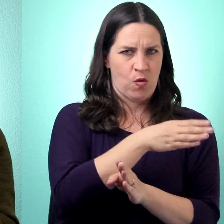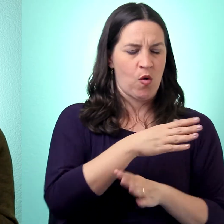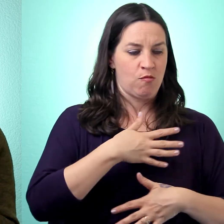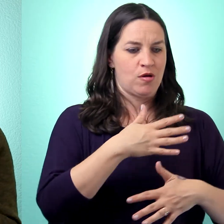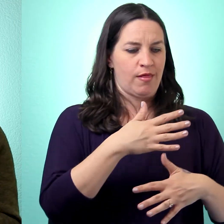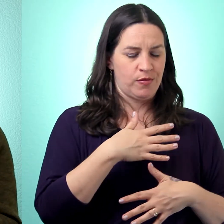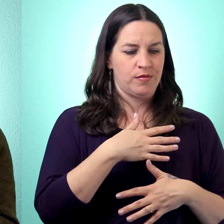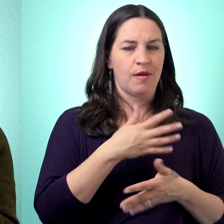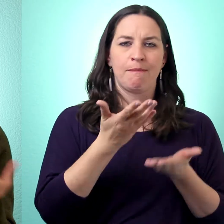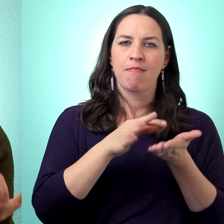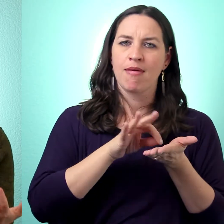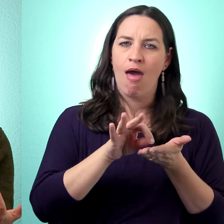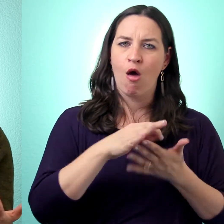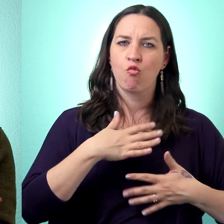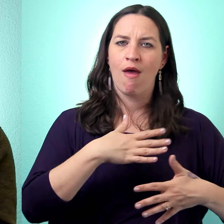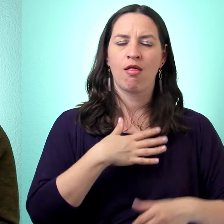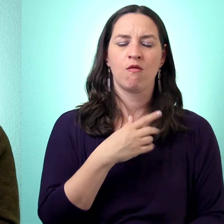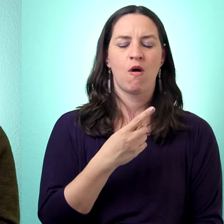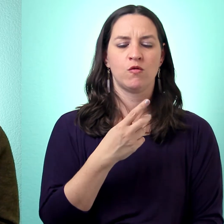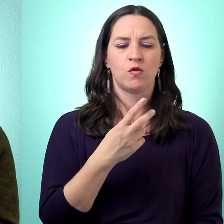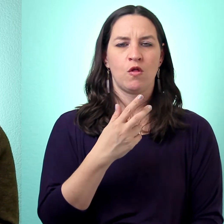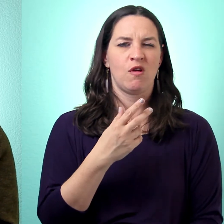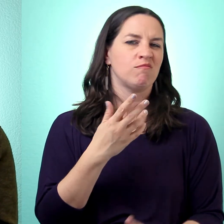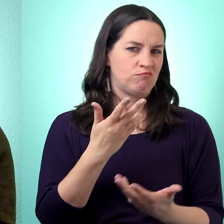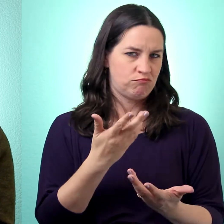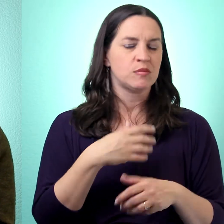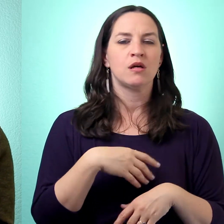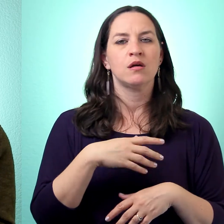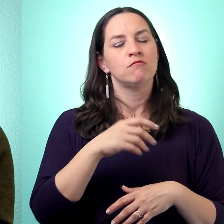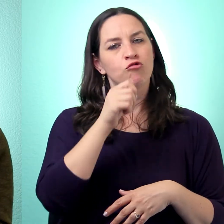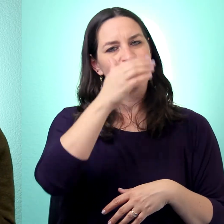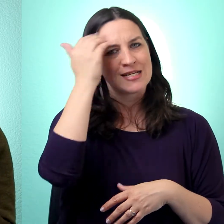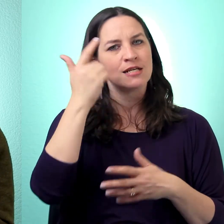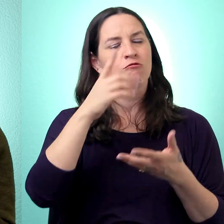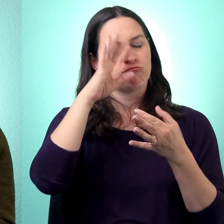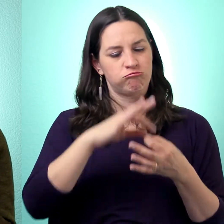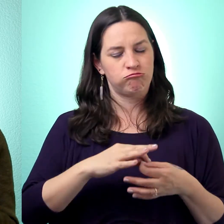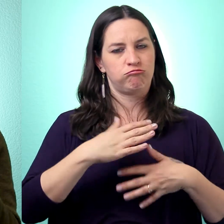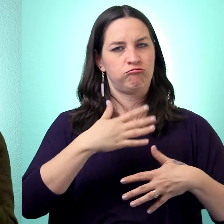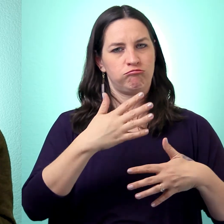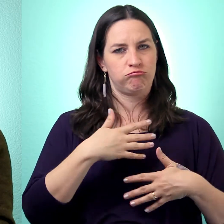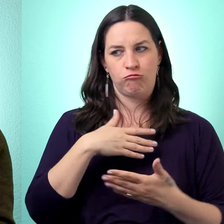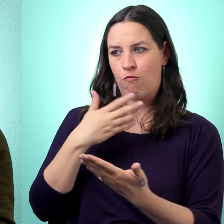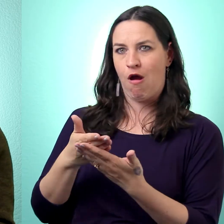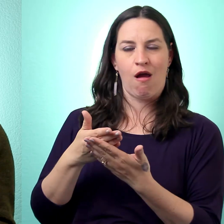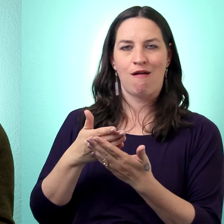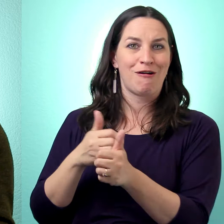yourself, maybe count your breaths or think about something really positive while you're waiting so that you don't get too consumed by those emotions